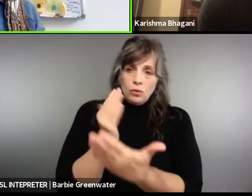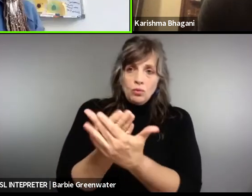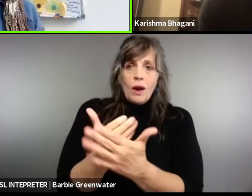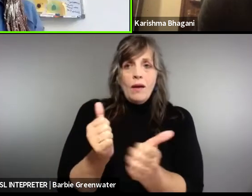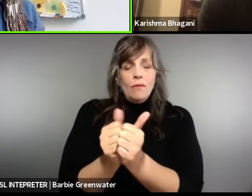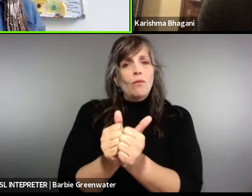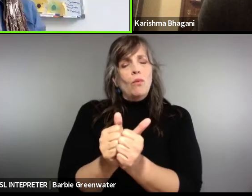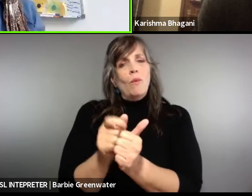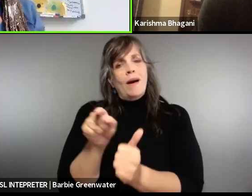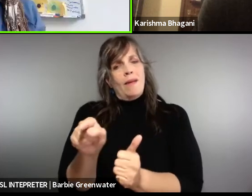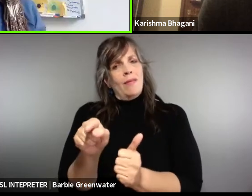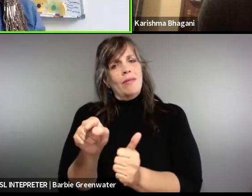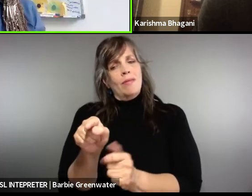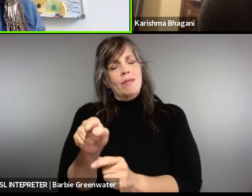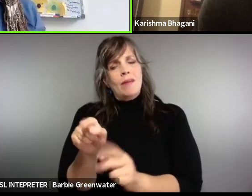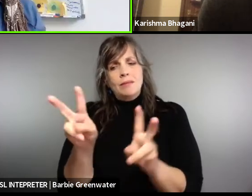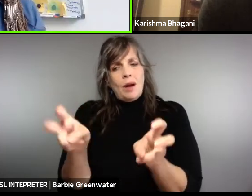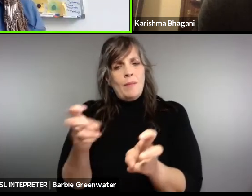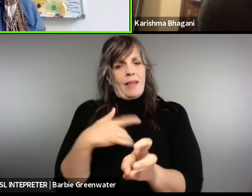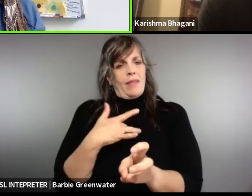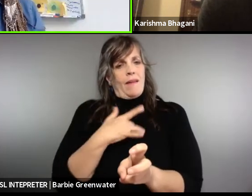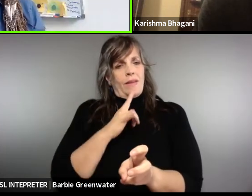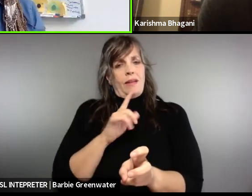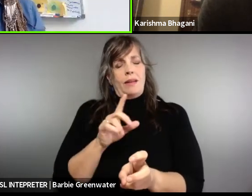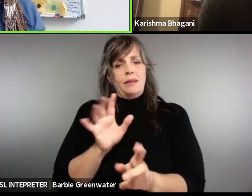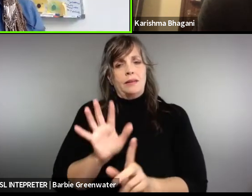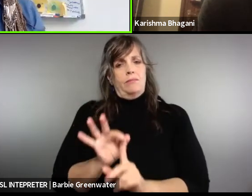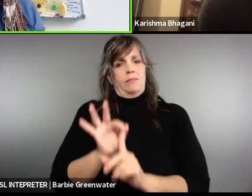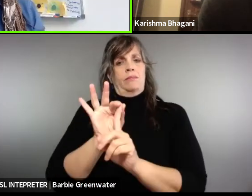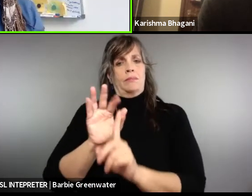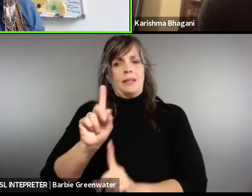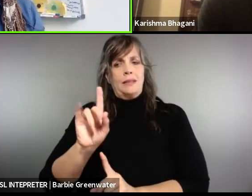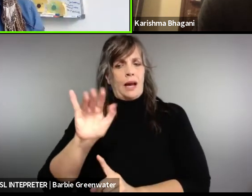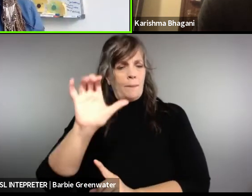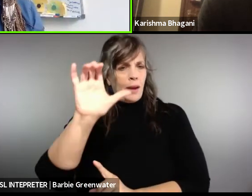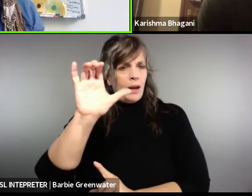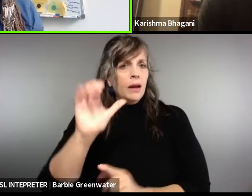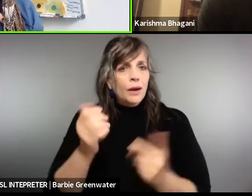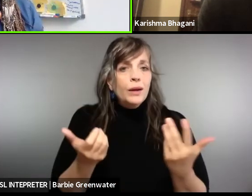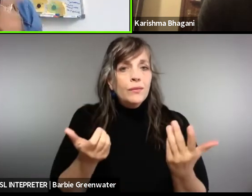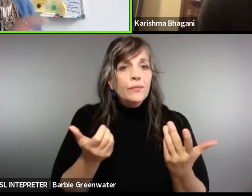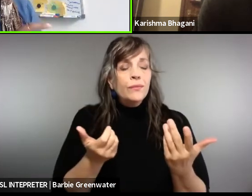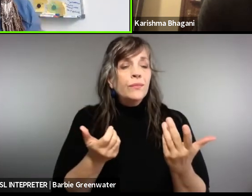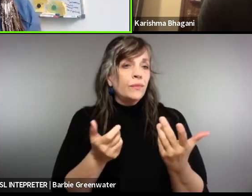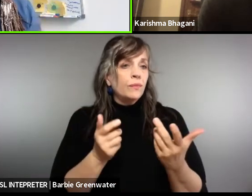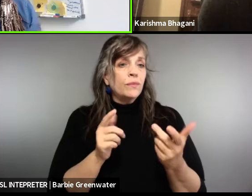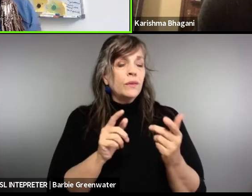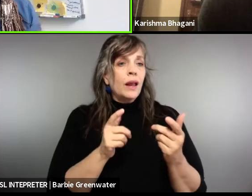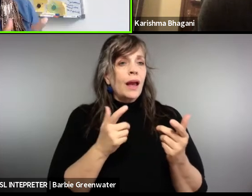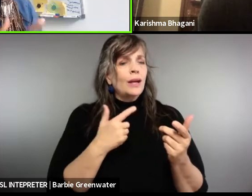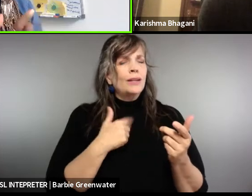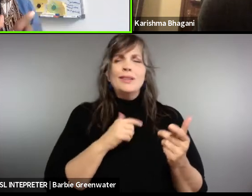And it was an interesting exercise. And I said to myself that the work that we're doing at PACE,